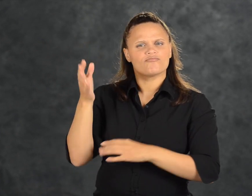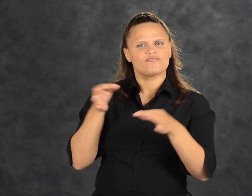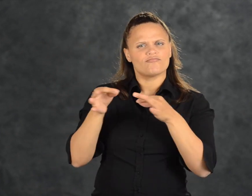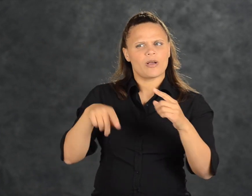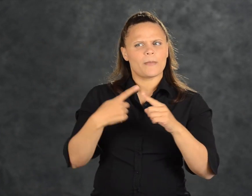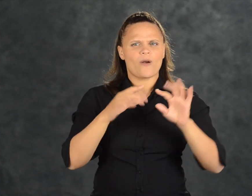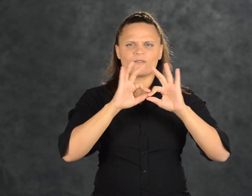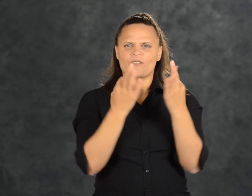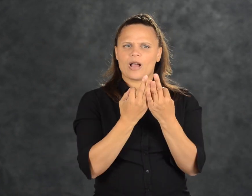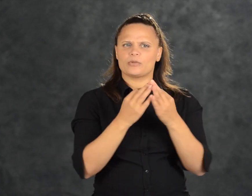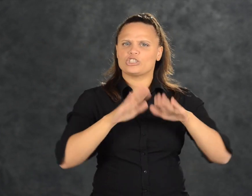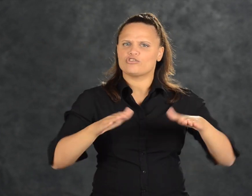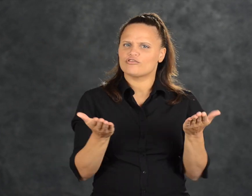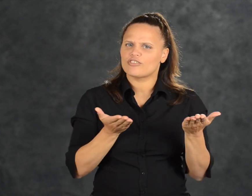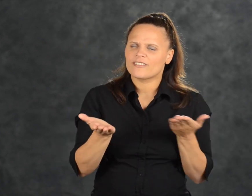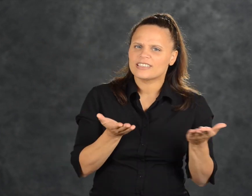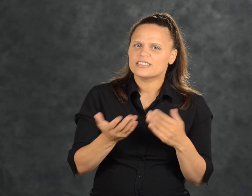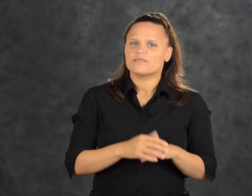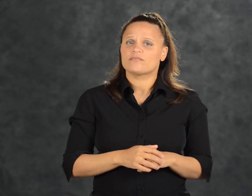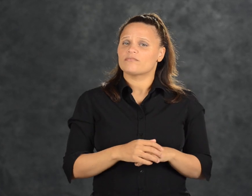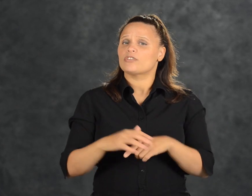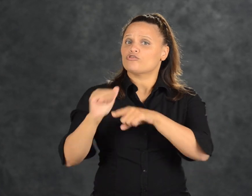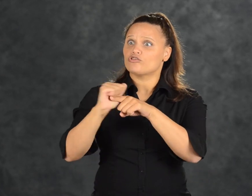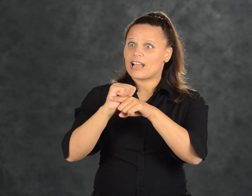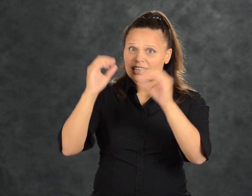about family and children’s services,